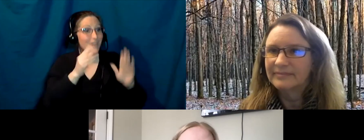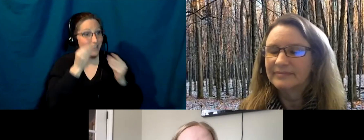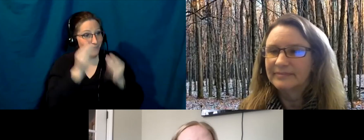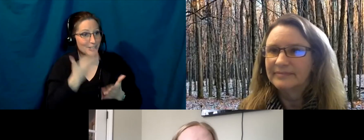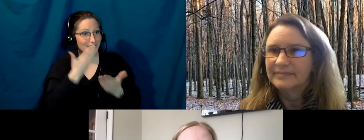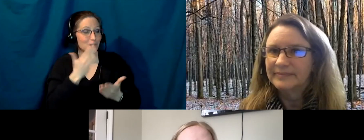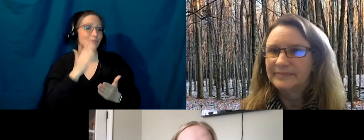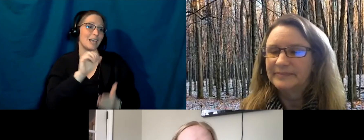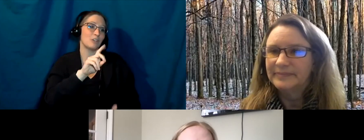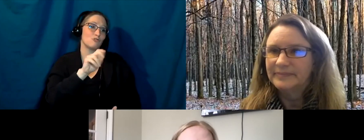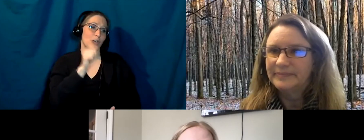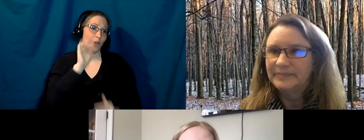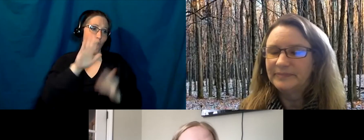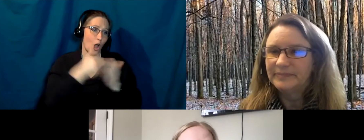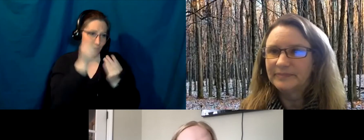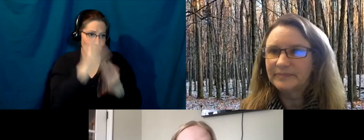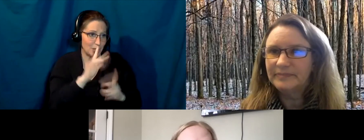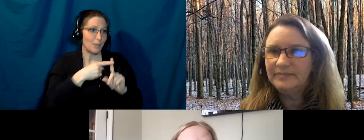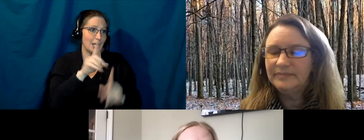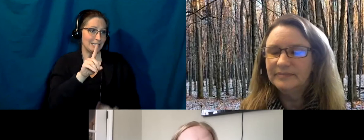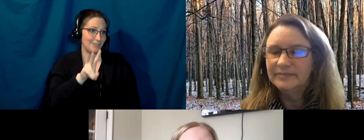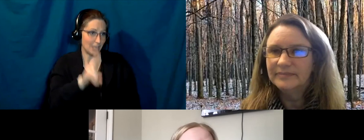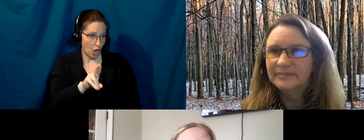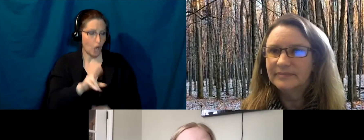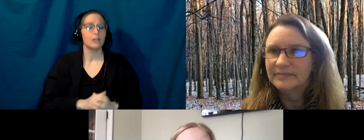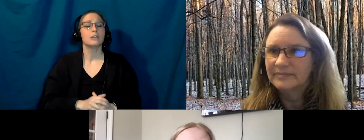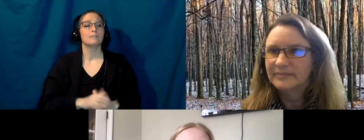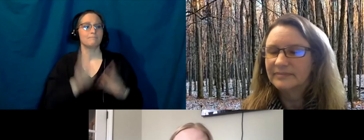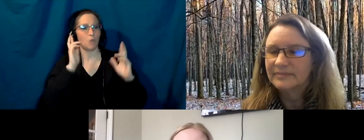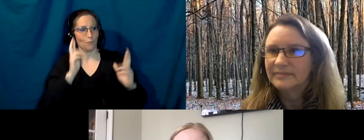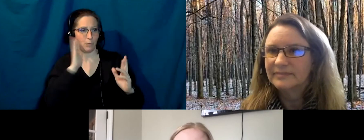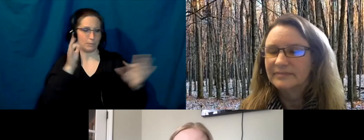all the information on DVR and we hope that this helps explain a little more what you